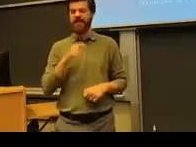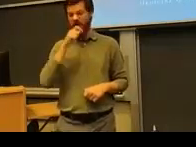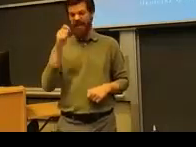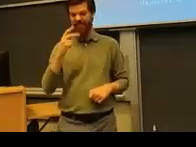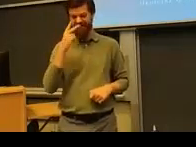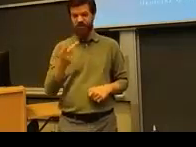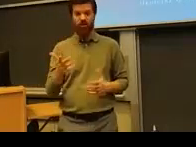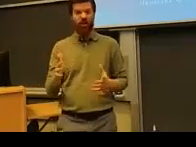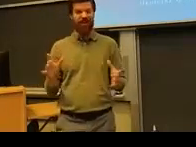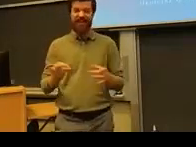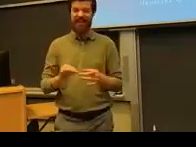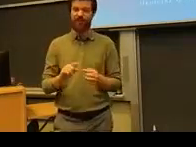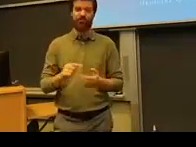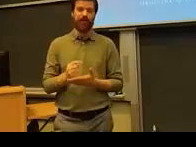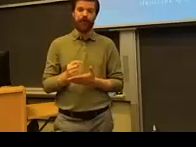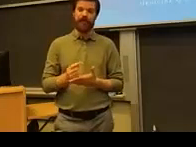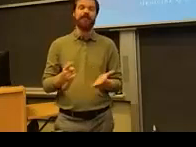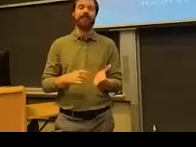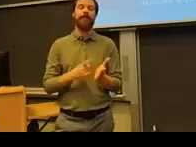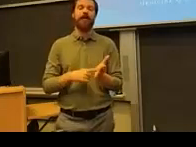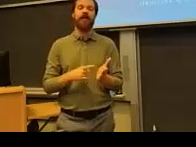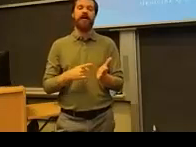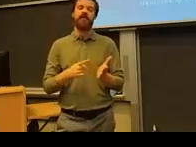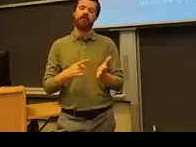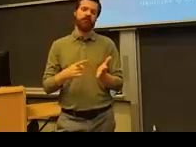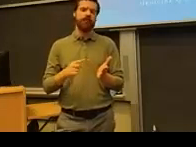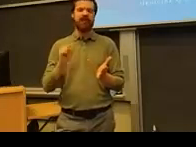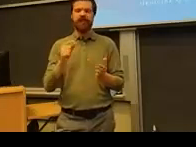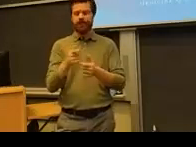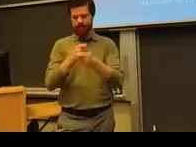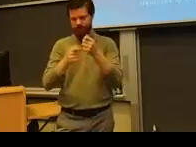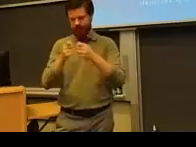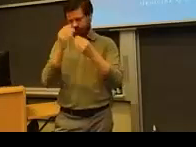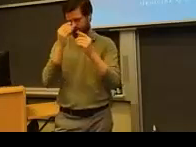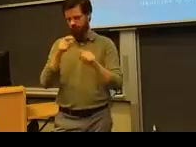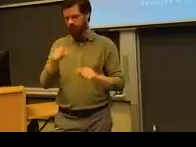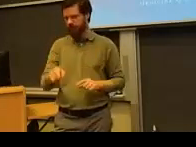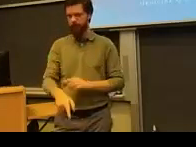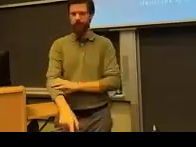connected to treatment sometimes we just need to maybe get a little more information from them um